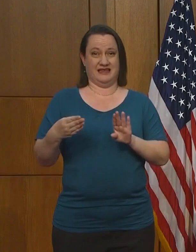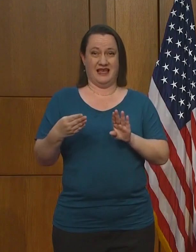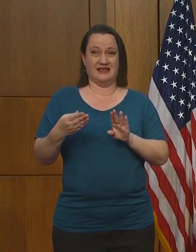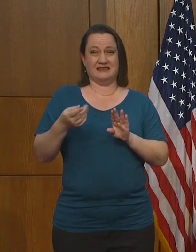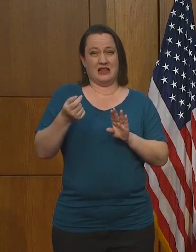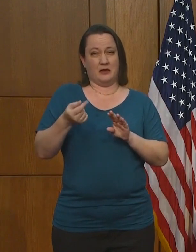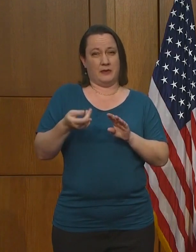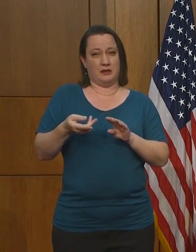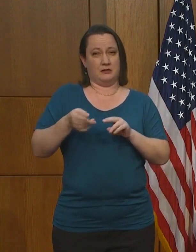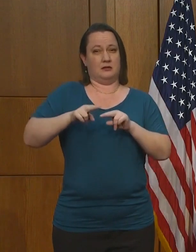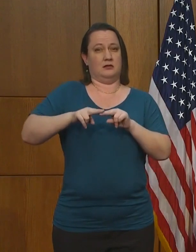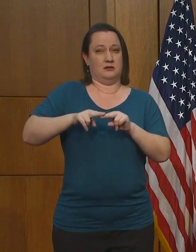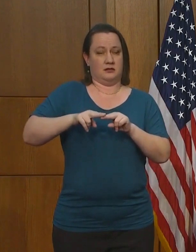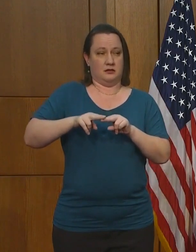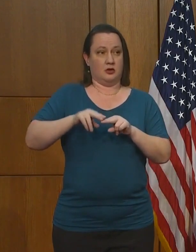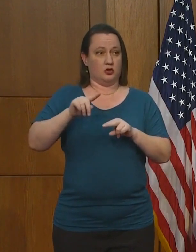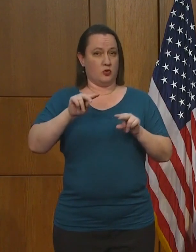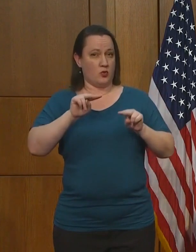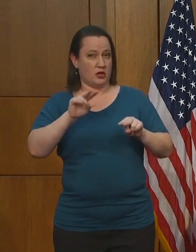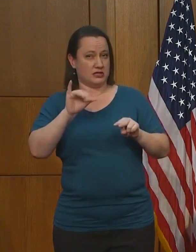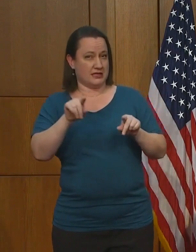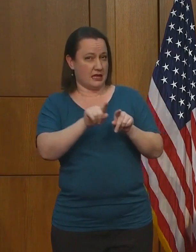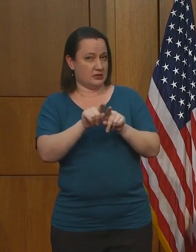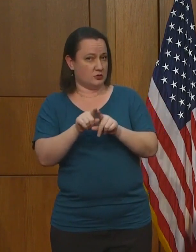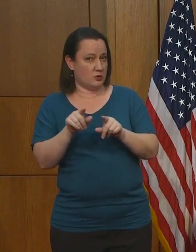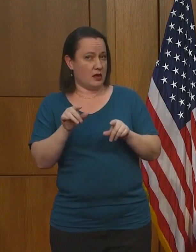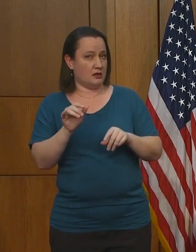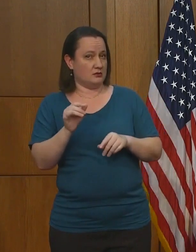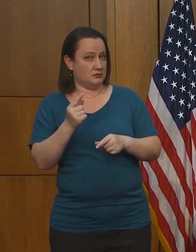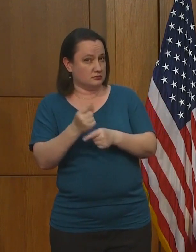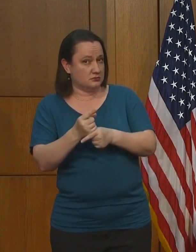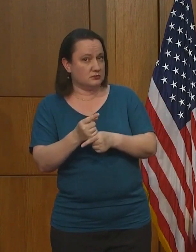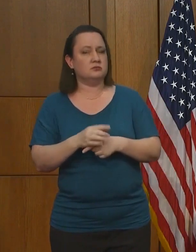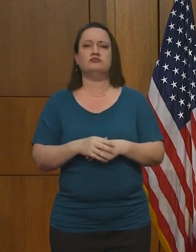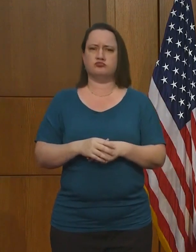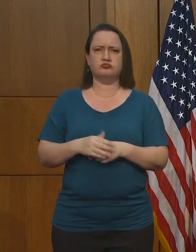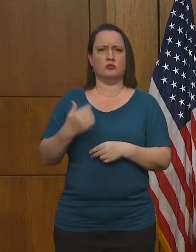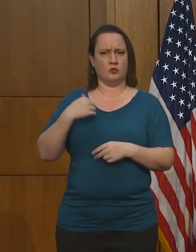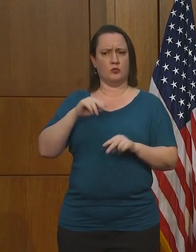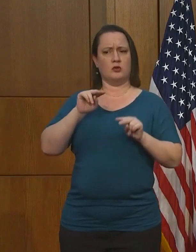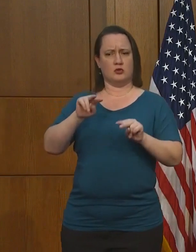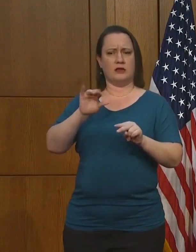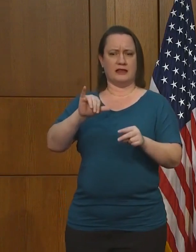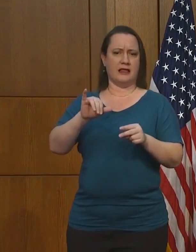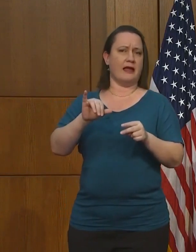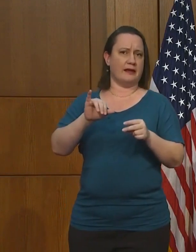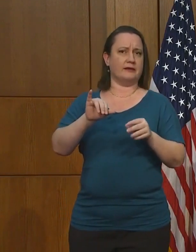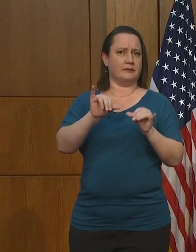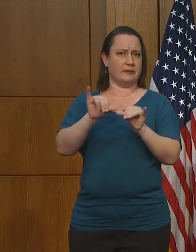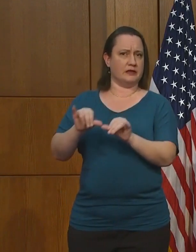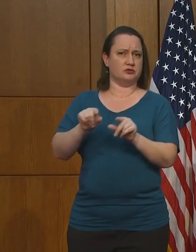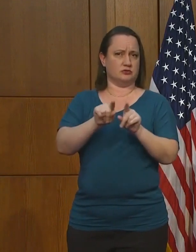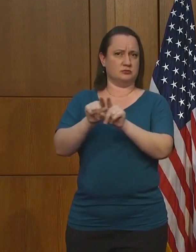DEATHS REPORTED TODAY DOES THAT. CONCERN YOU THAT'S GONNA BE SOMETHING YOU'RE WATCHING ALSO ISN'T. WE ARE GREG AND